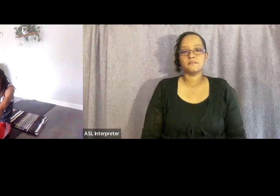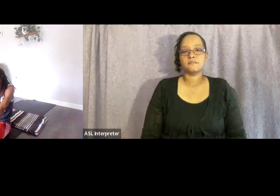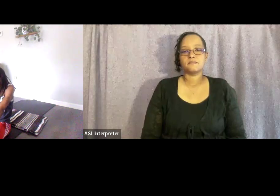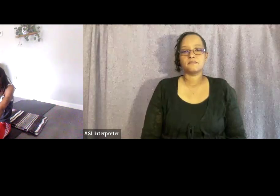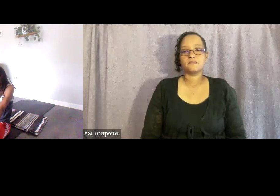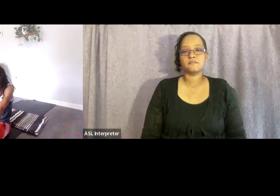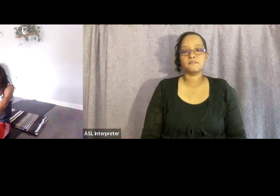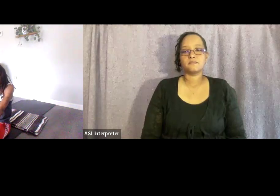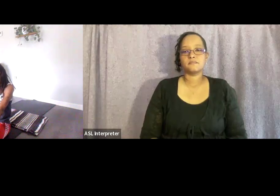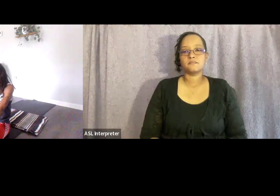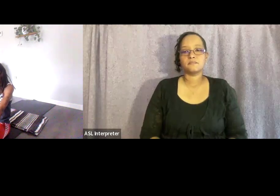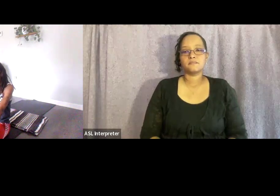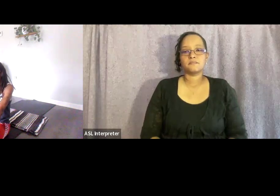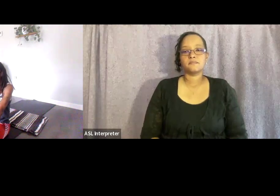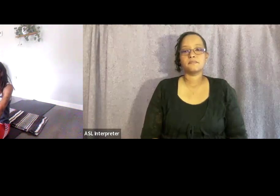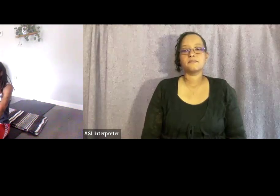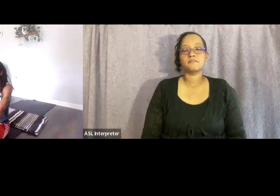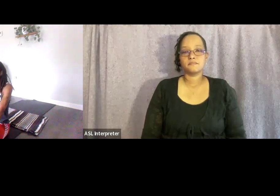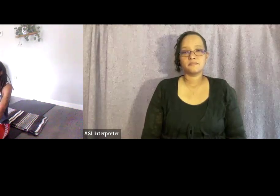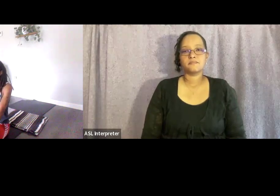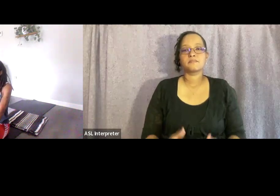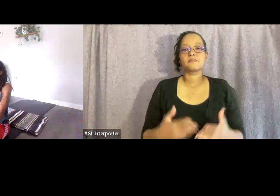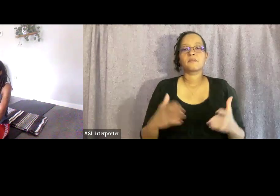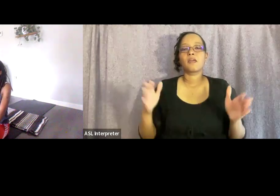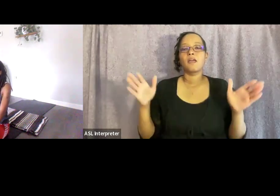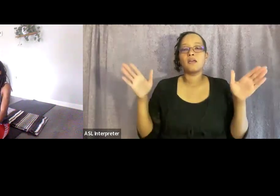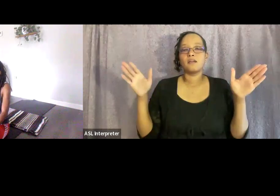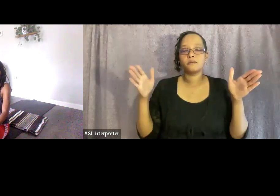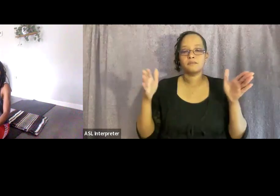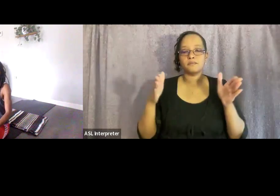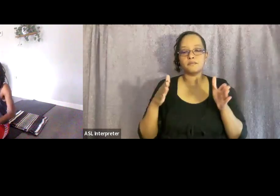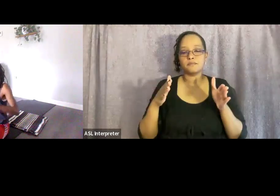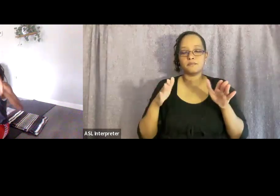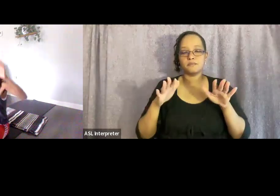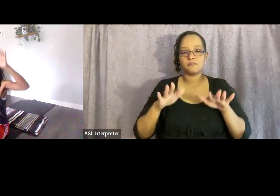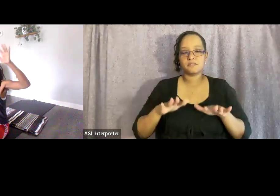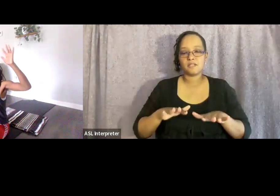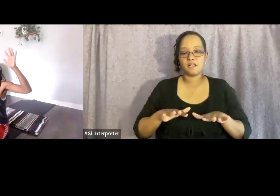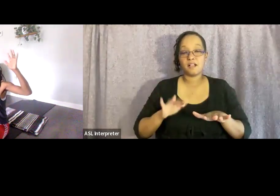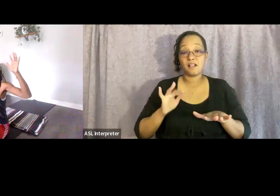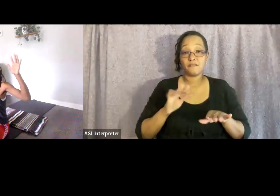And then you could come back to stillness if you were moving, or release your arms,